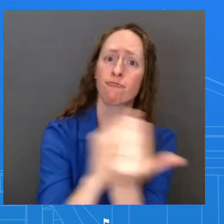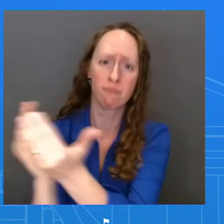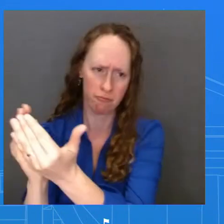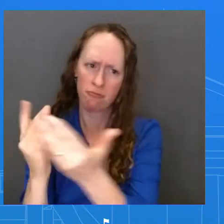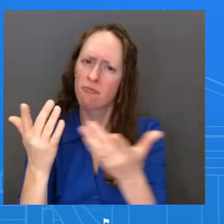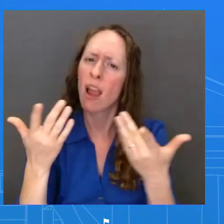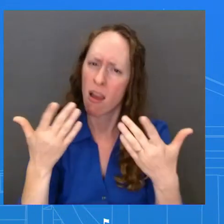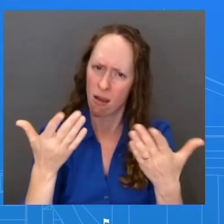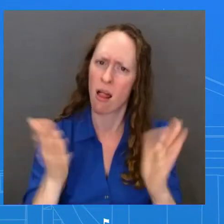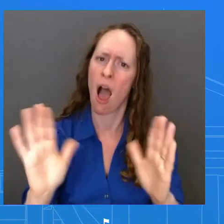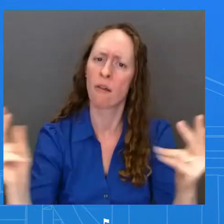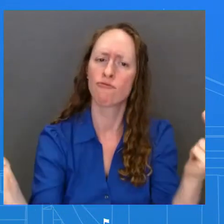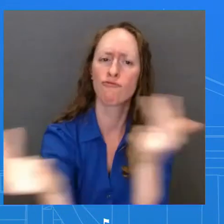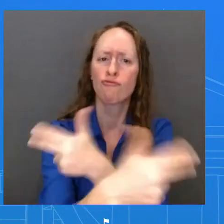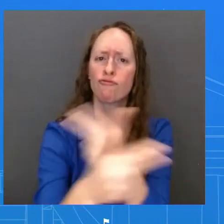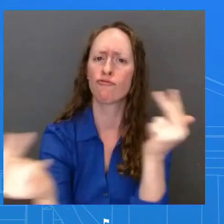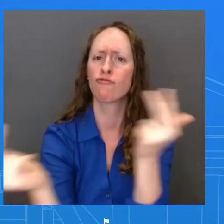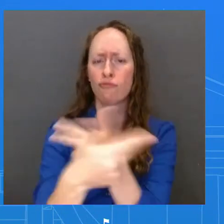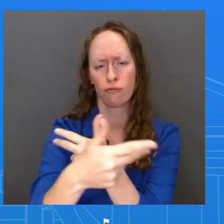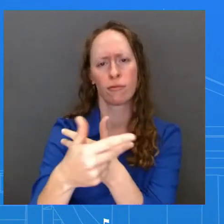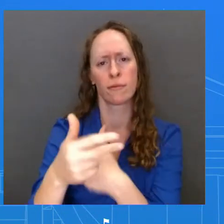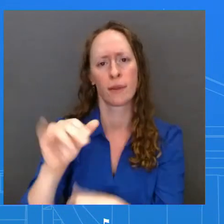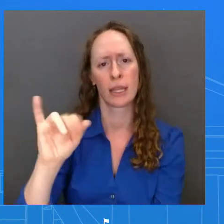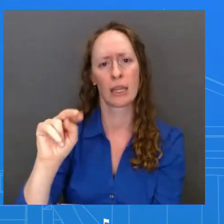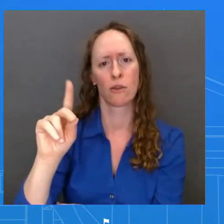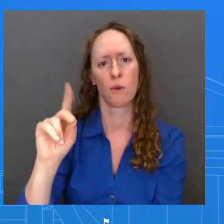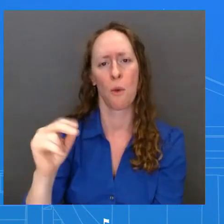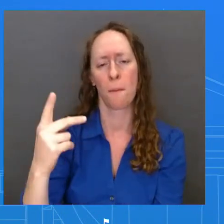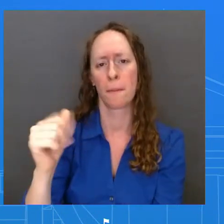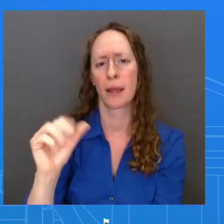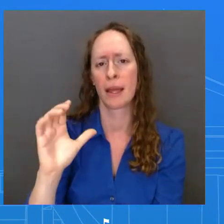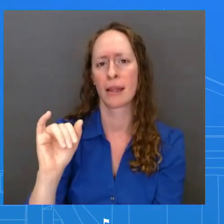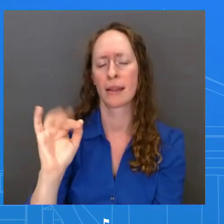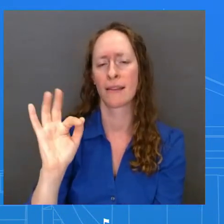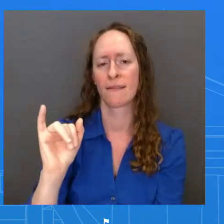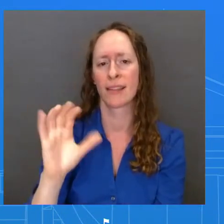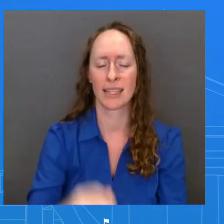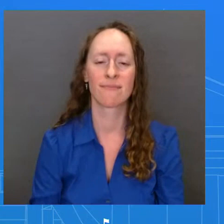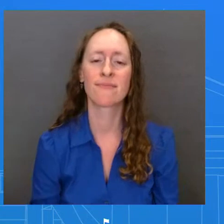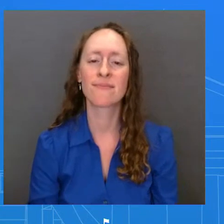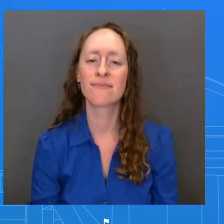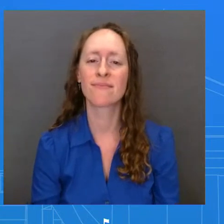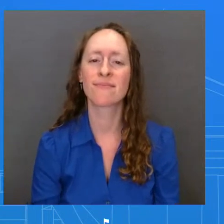Yesterday, Kurt and Mira walked through with you the specific deliverables, so I won't go into more detail now.